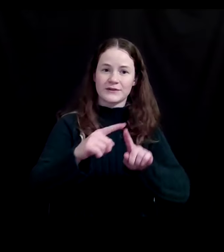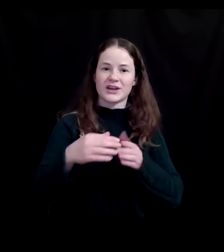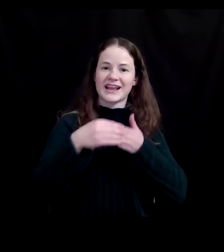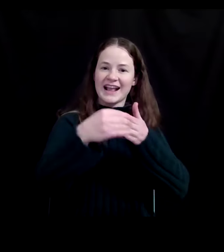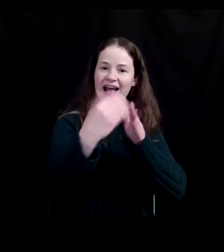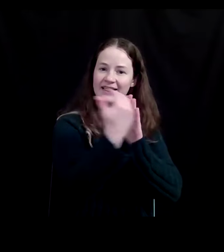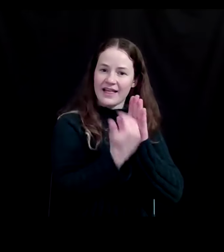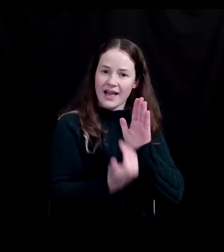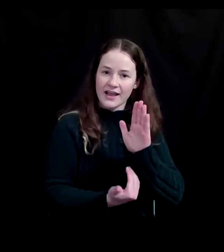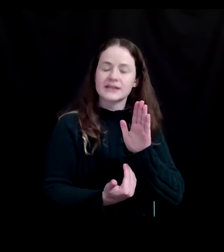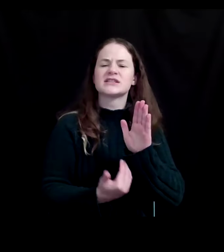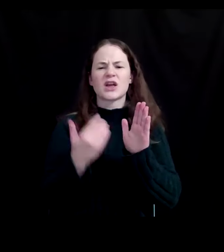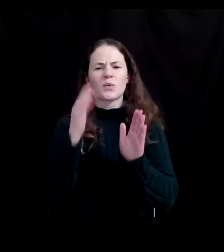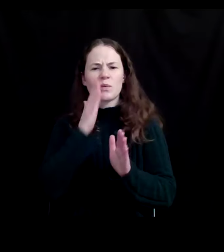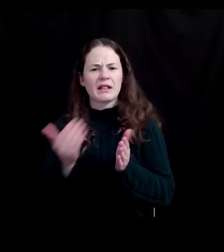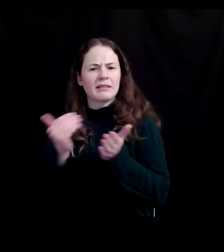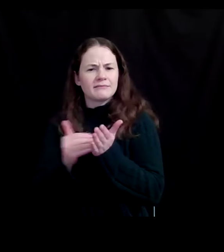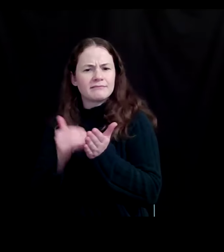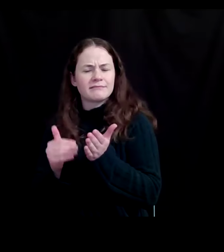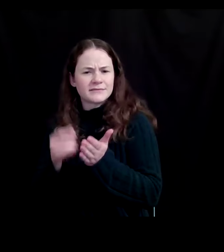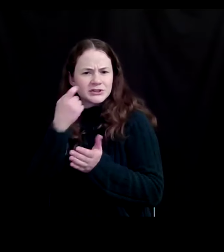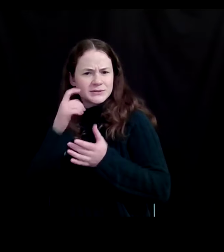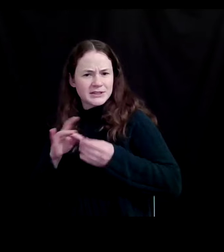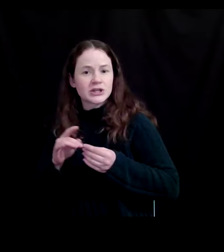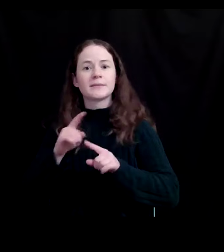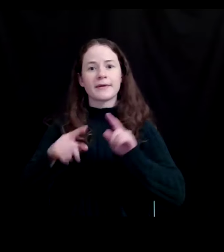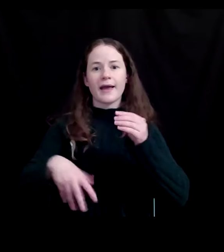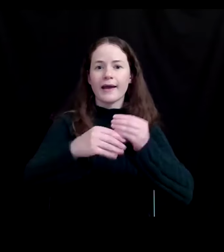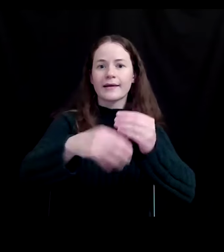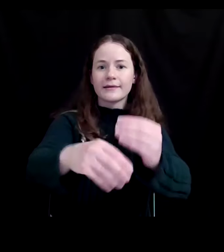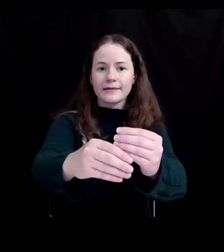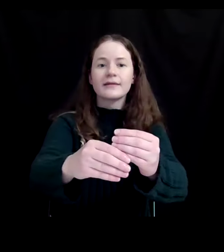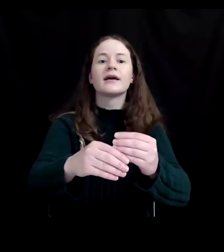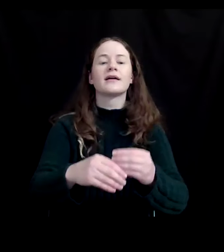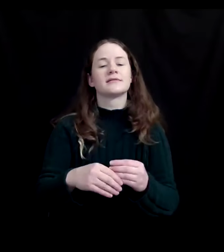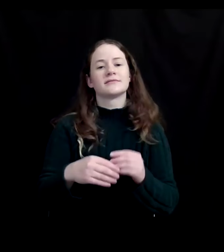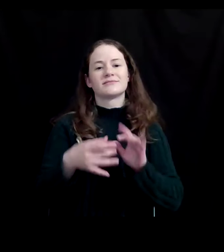bit of what they said regarding physical activity guidelines and what might you